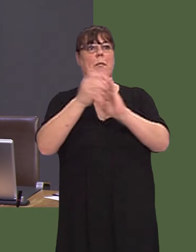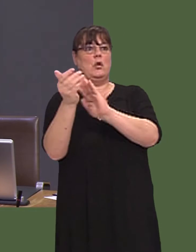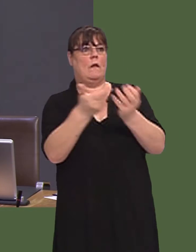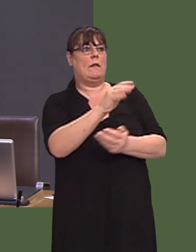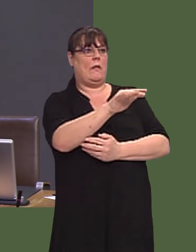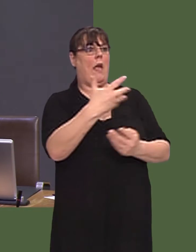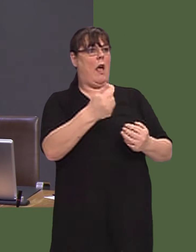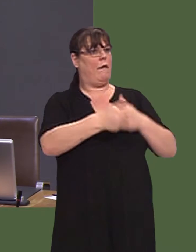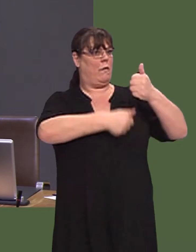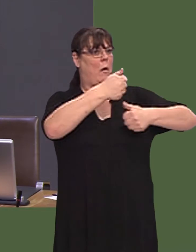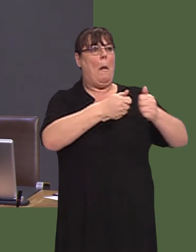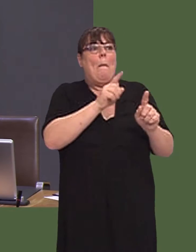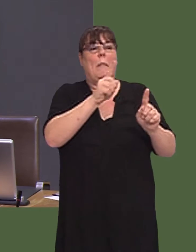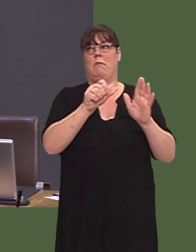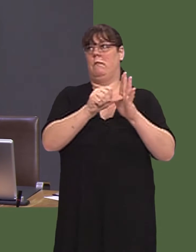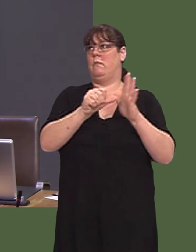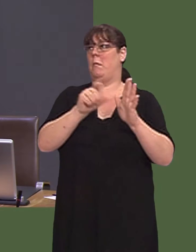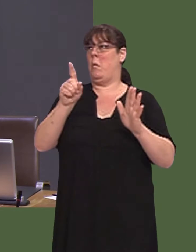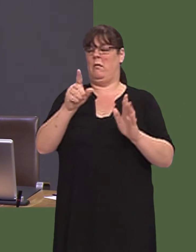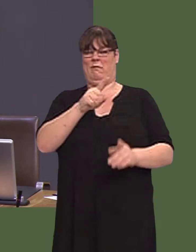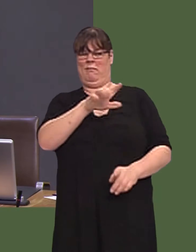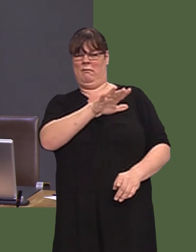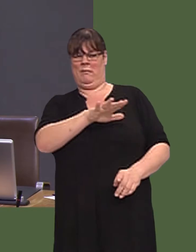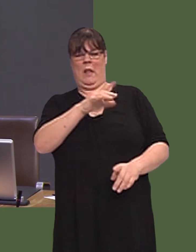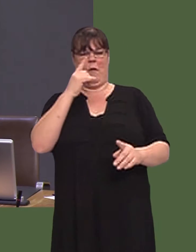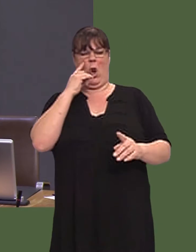However, itís slightly been tarnished by perhaps some of the conditions and flooring